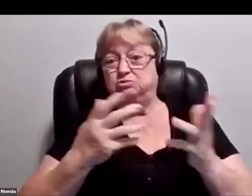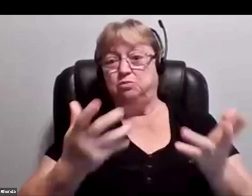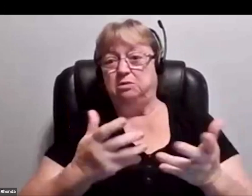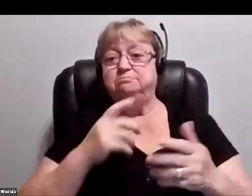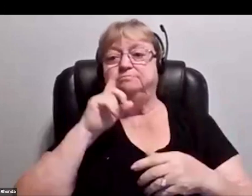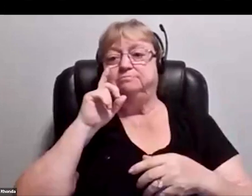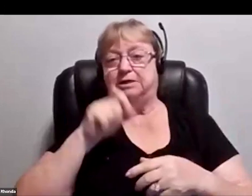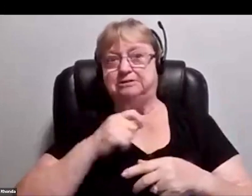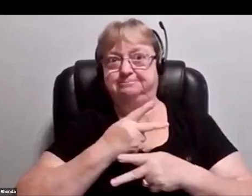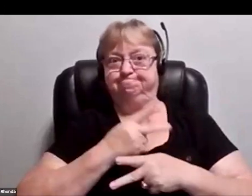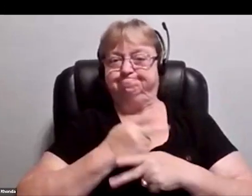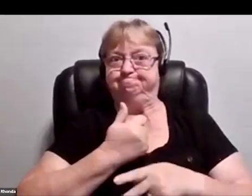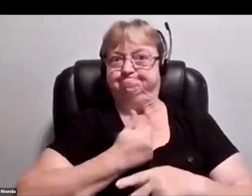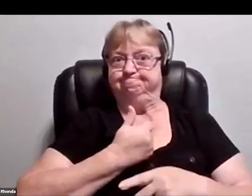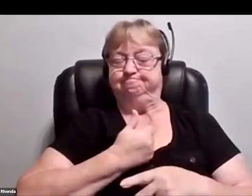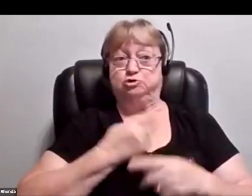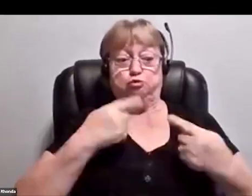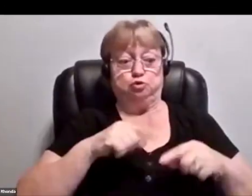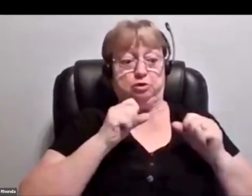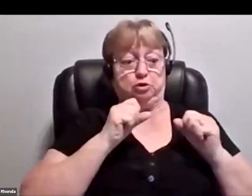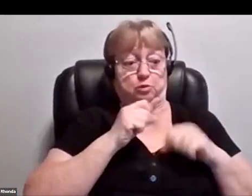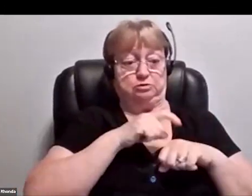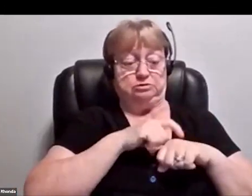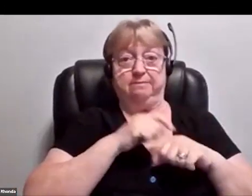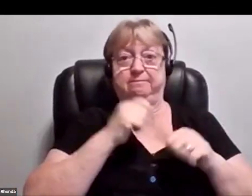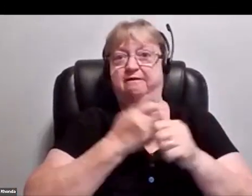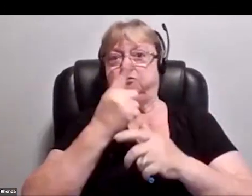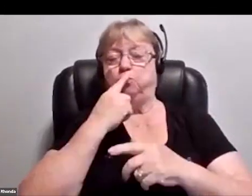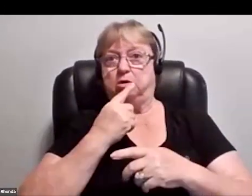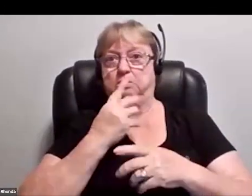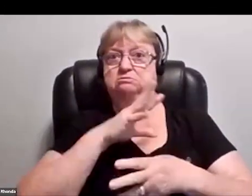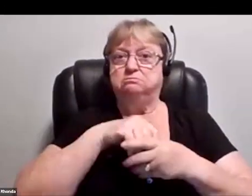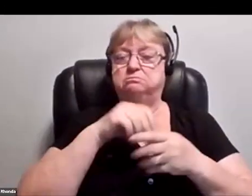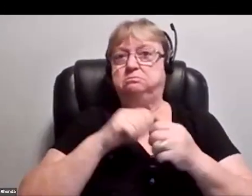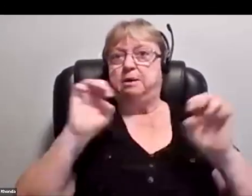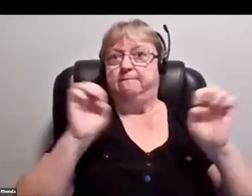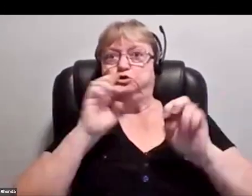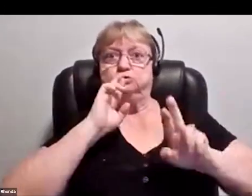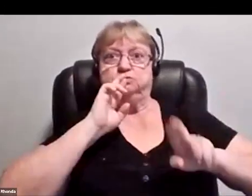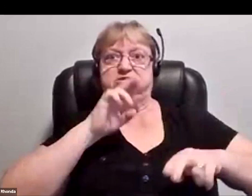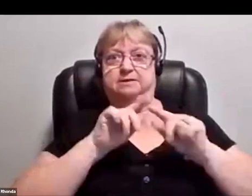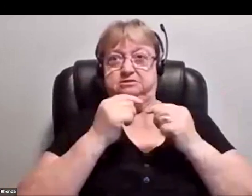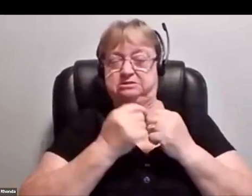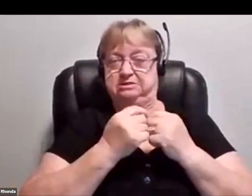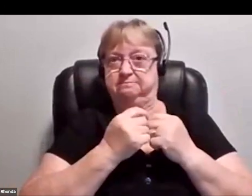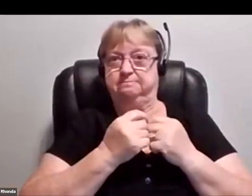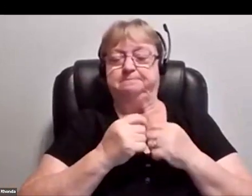Everybody on the station during the winter is part of an emergency response team, and we all sort of come together and try and learn